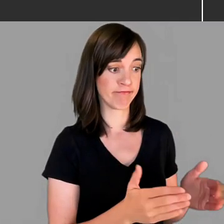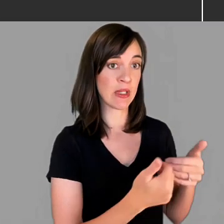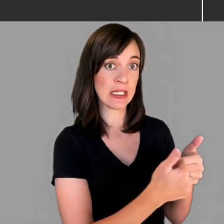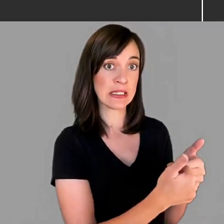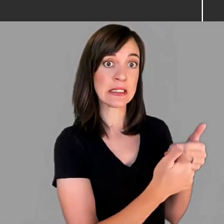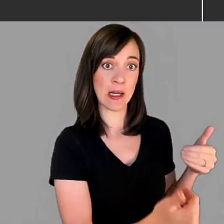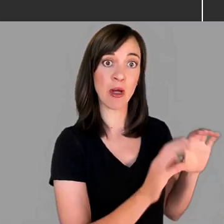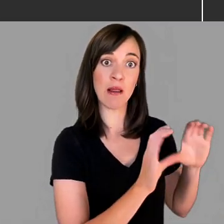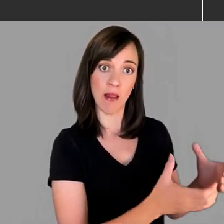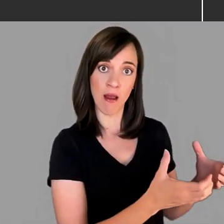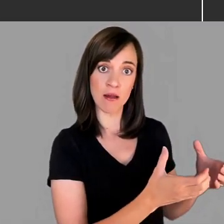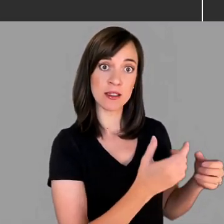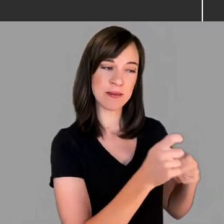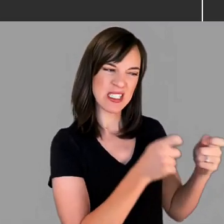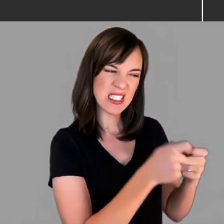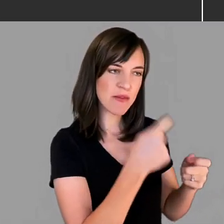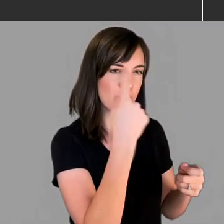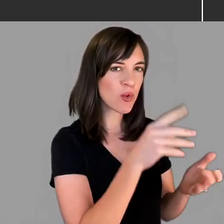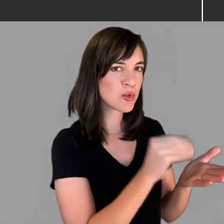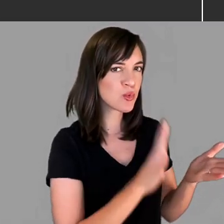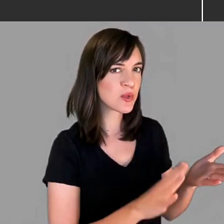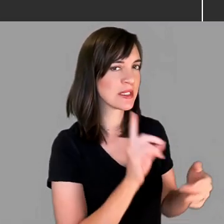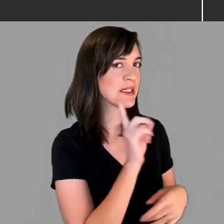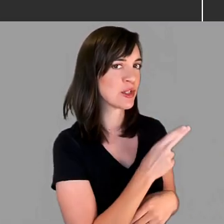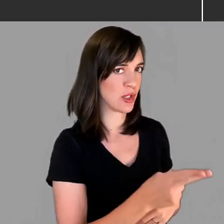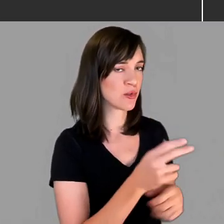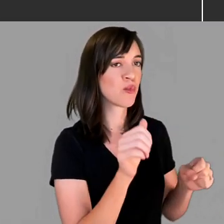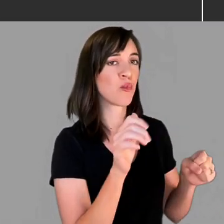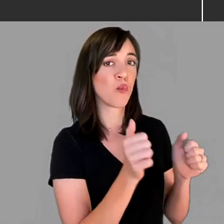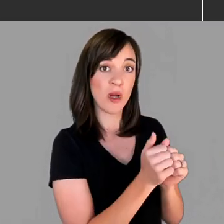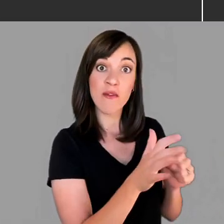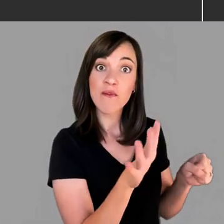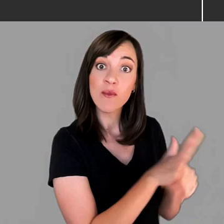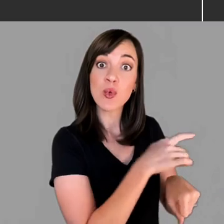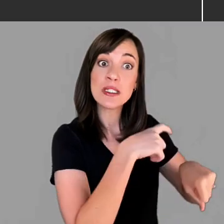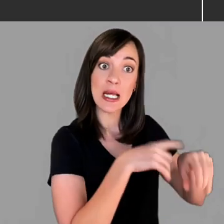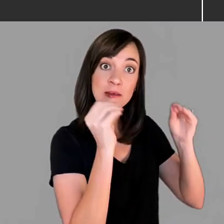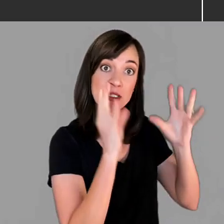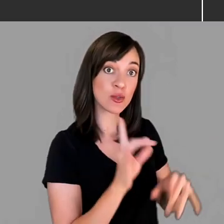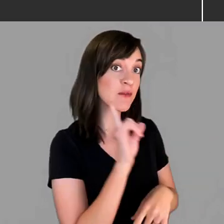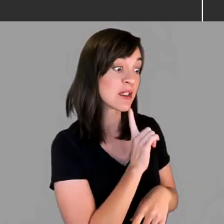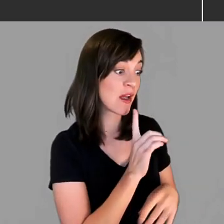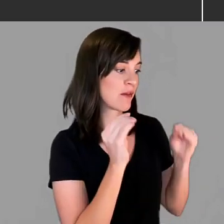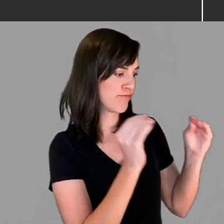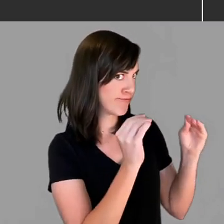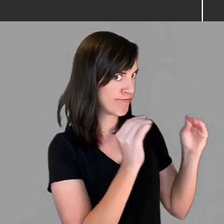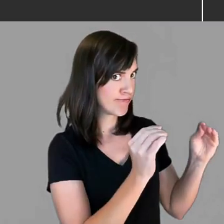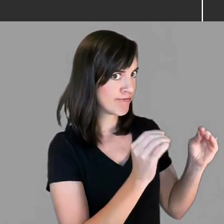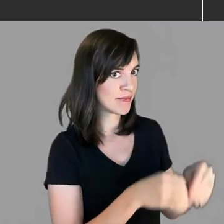separate classroom specifically for students who are DHH with a full-time teacher of the DHH and